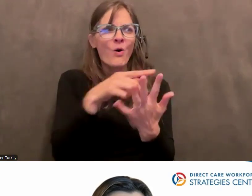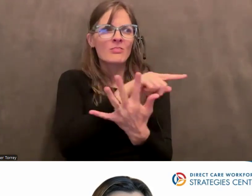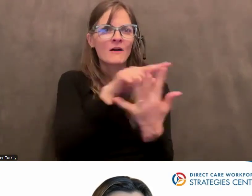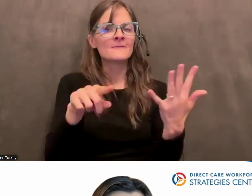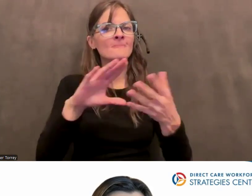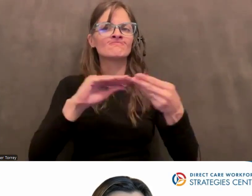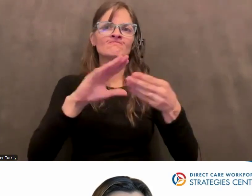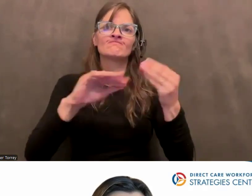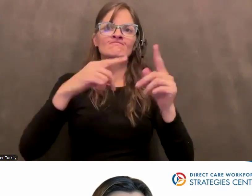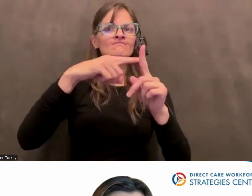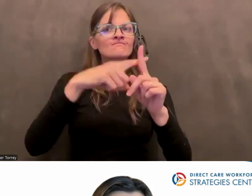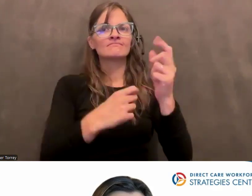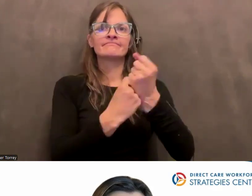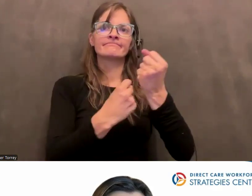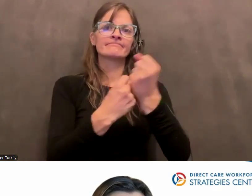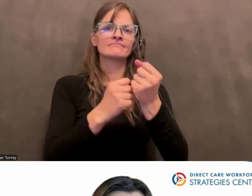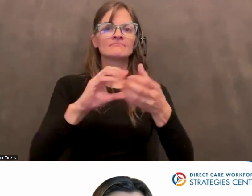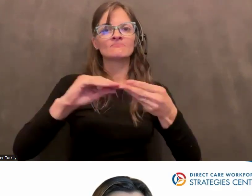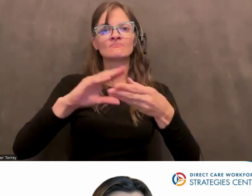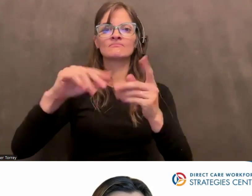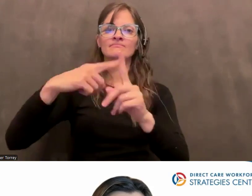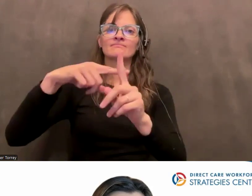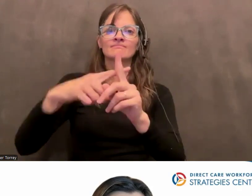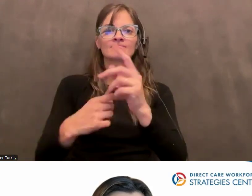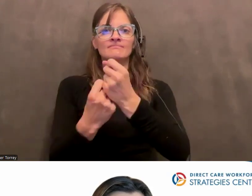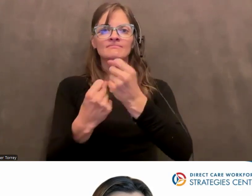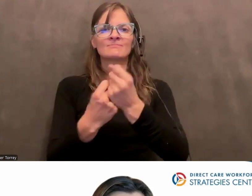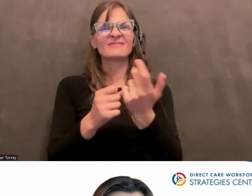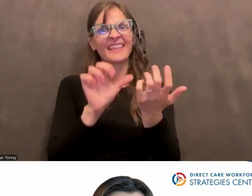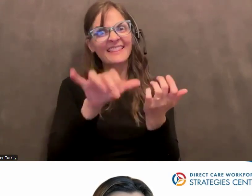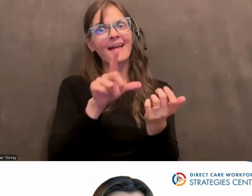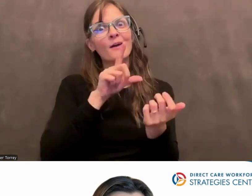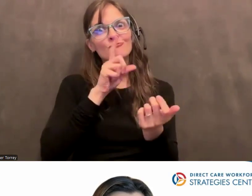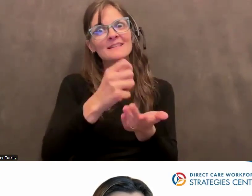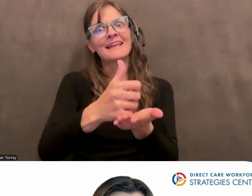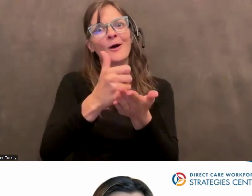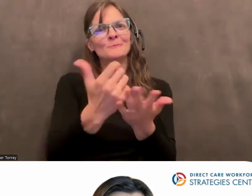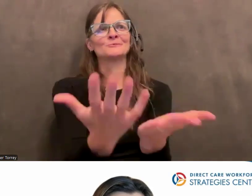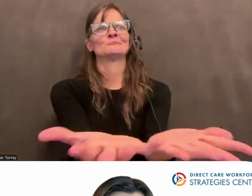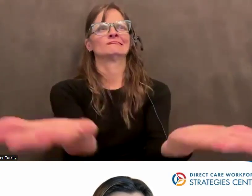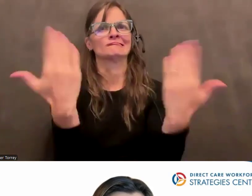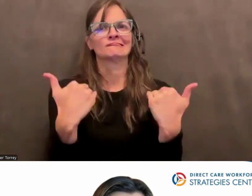a lot of support. And again, I think when opportunity knocks,